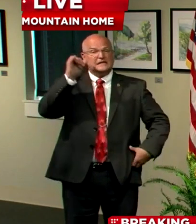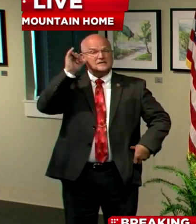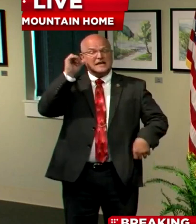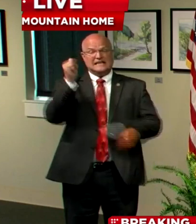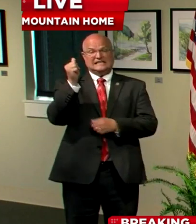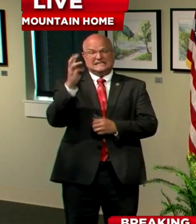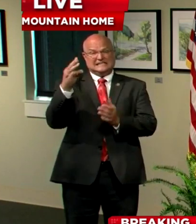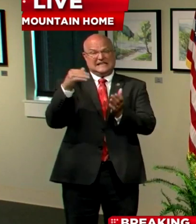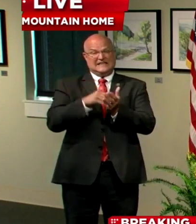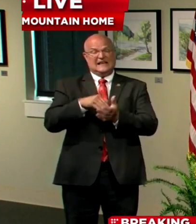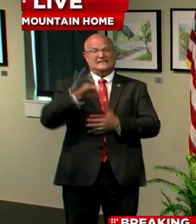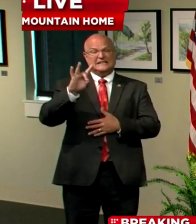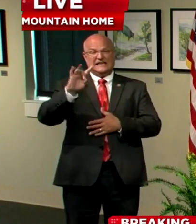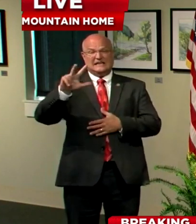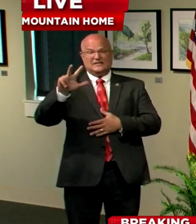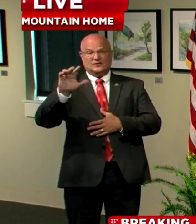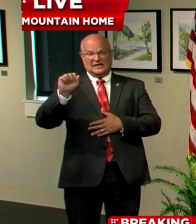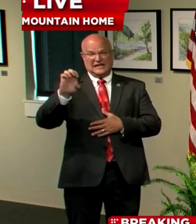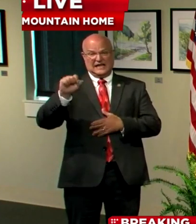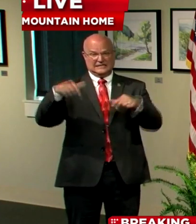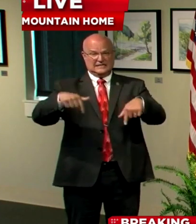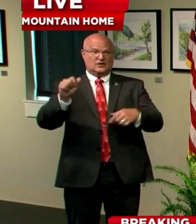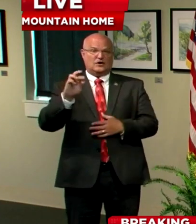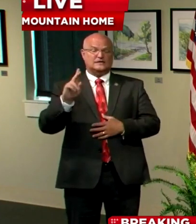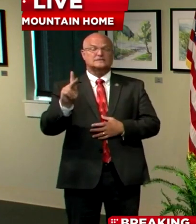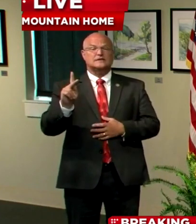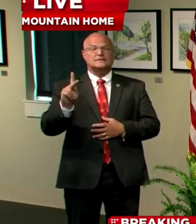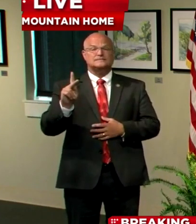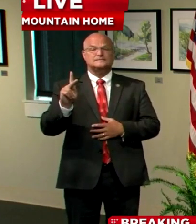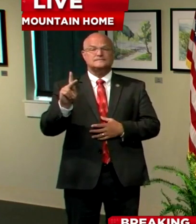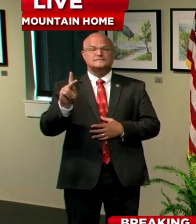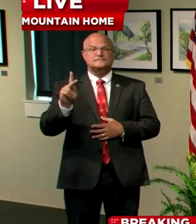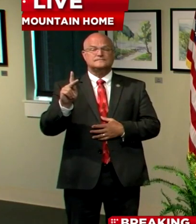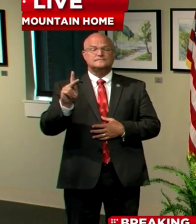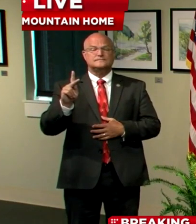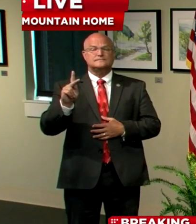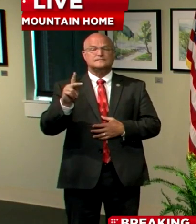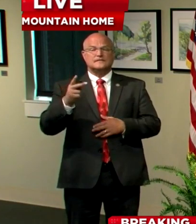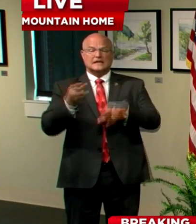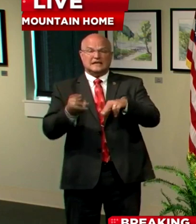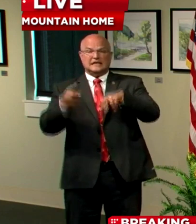NORTHWEST REGION . HOPEFULLY THERE WILL BE THINGS OF INTEREST TO YOU YESTERDAY WE